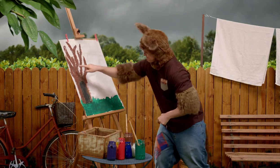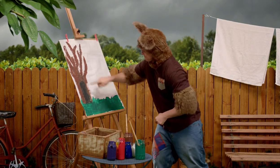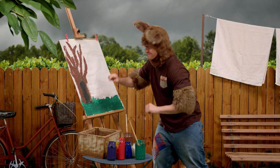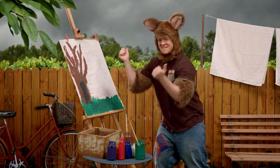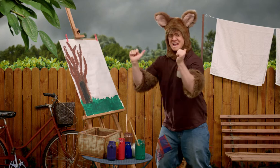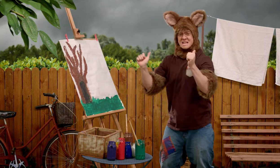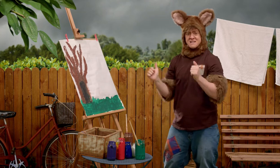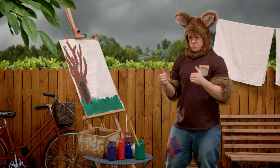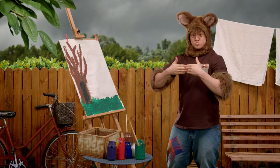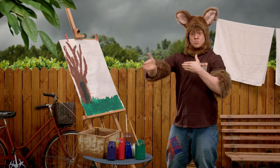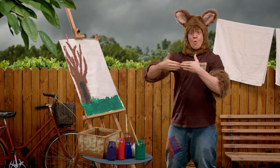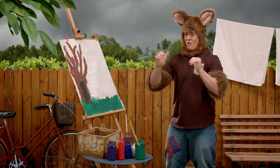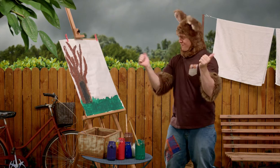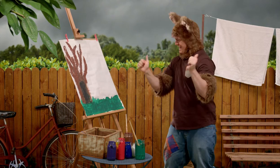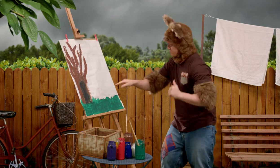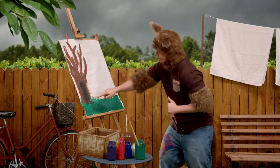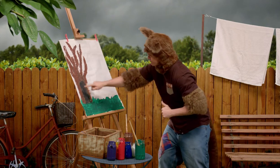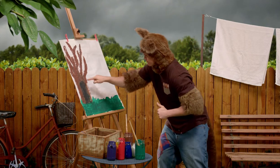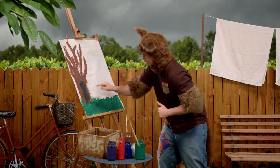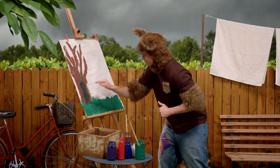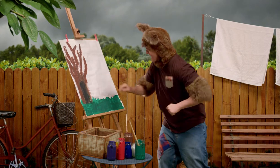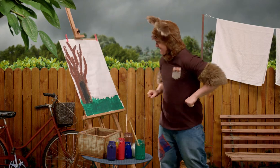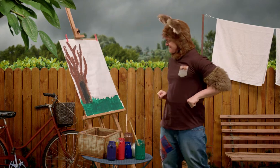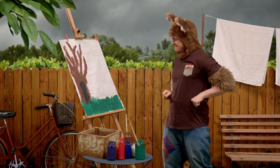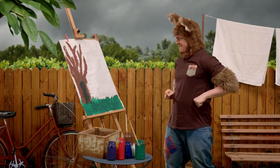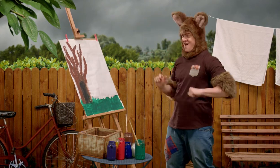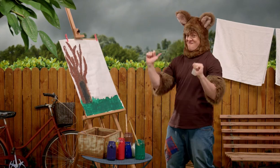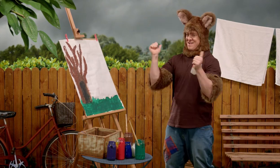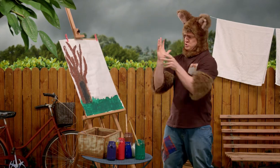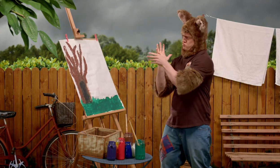right here, I've done the door, right there,